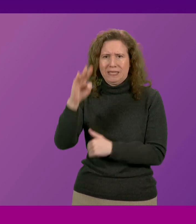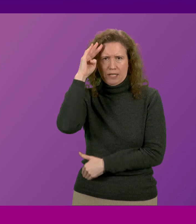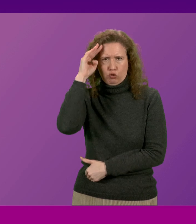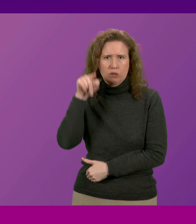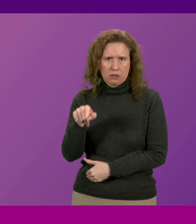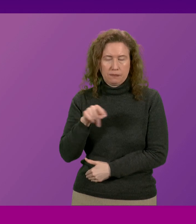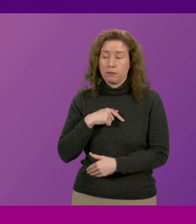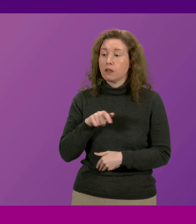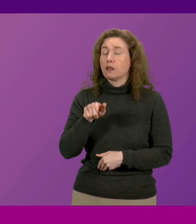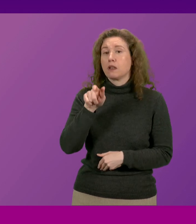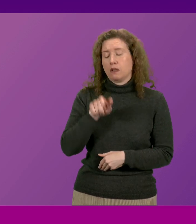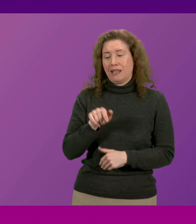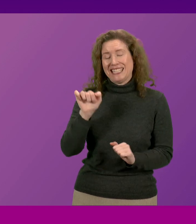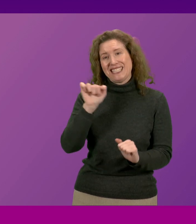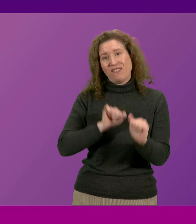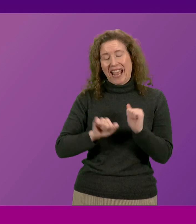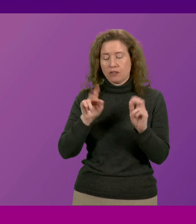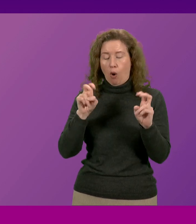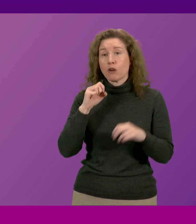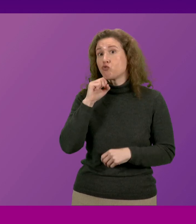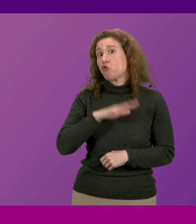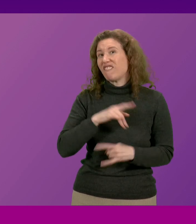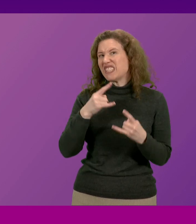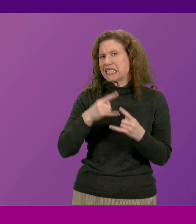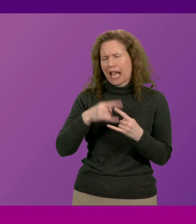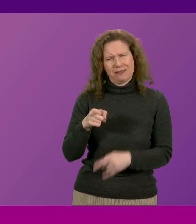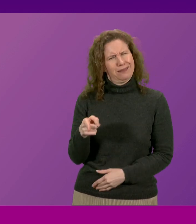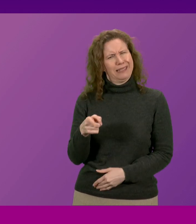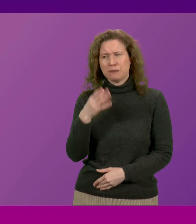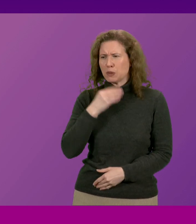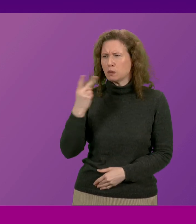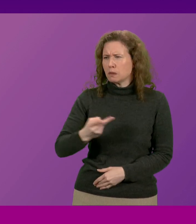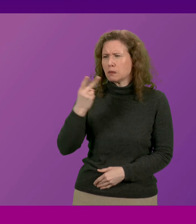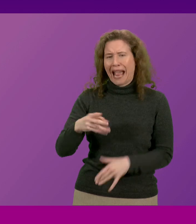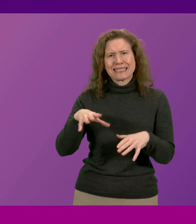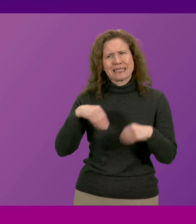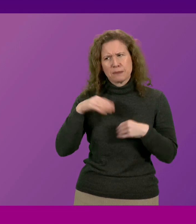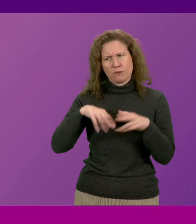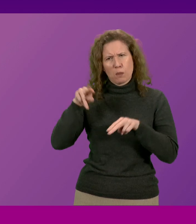A defence of so-called rough sex is being used and it is being accepted by courts. That resonates